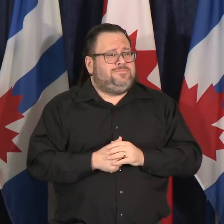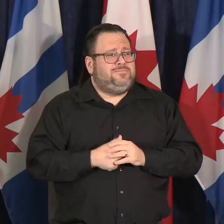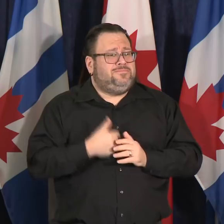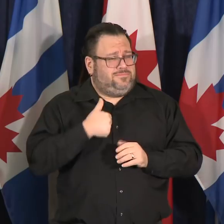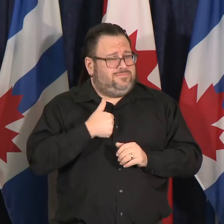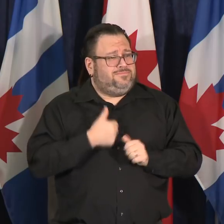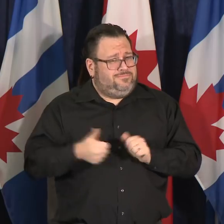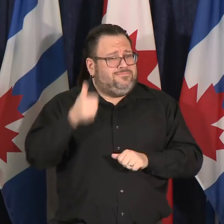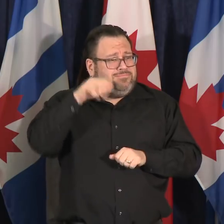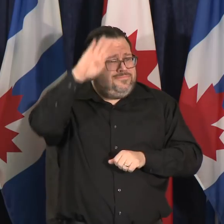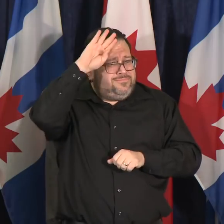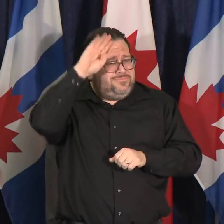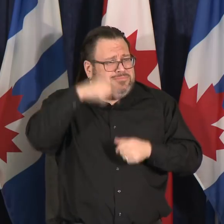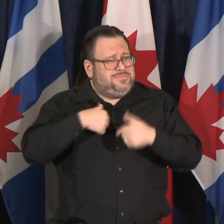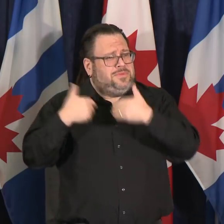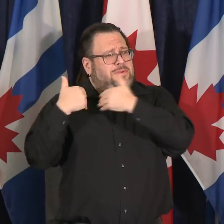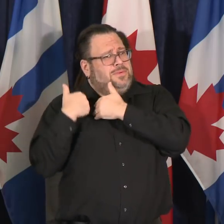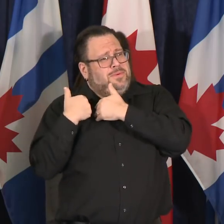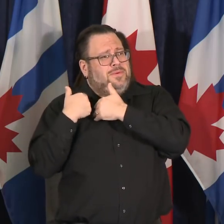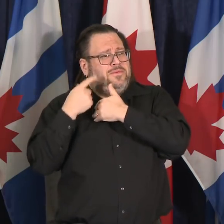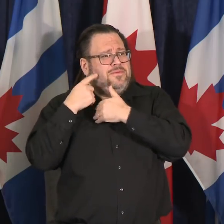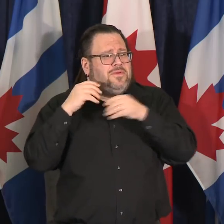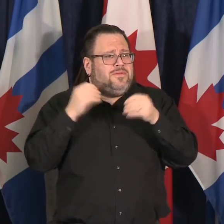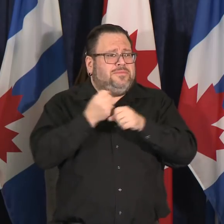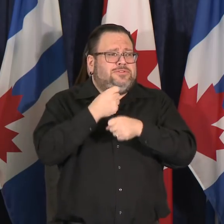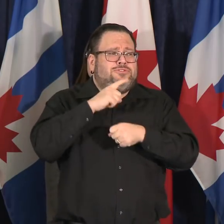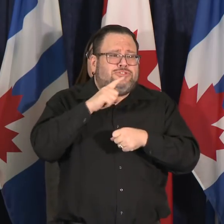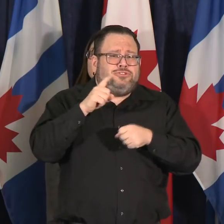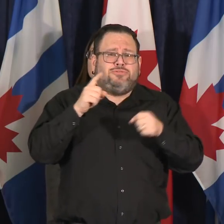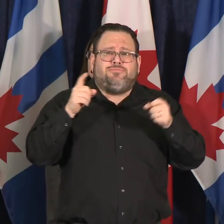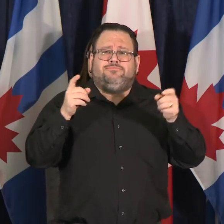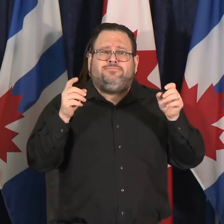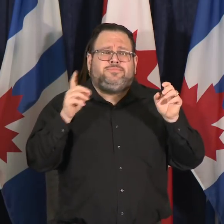the City of Toronto I have been leading the city's emergency and operational